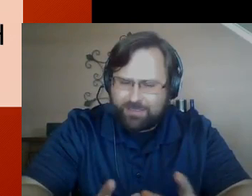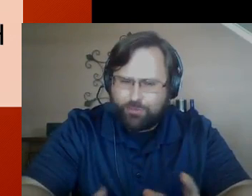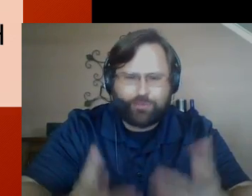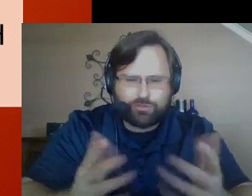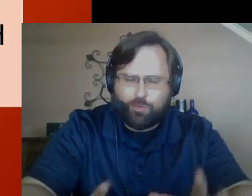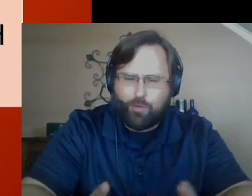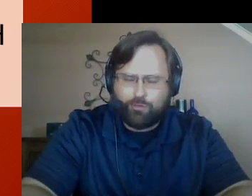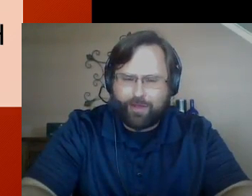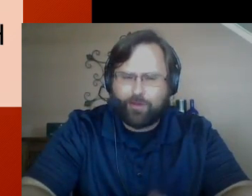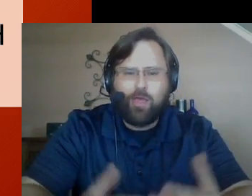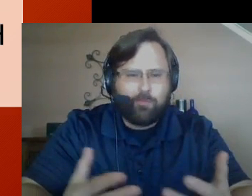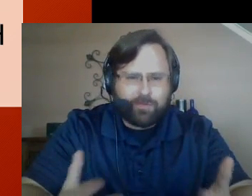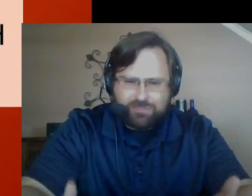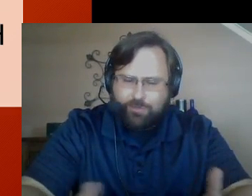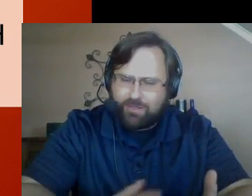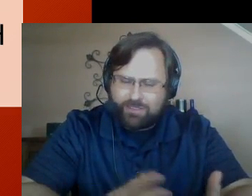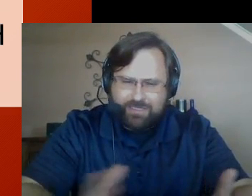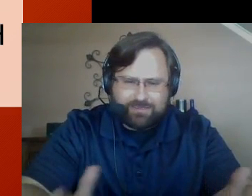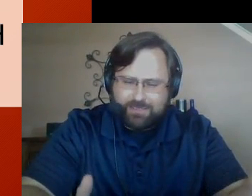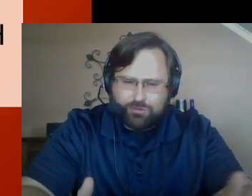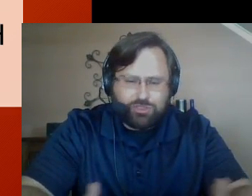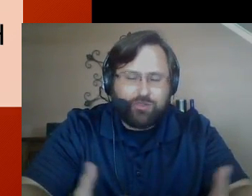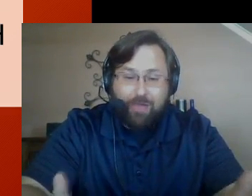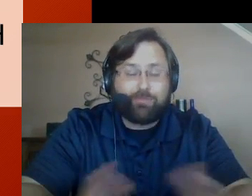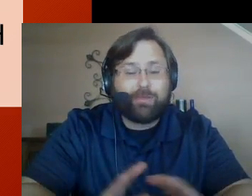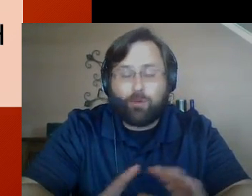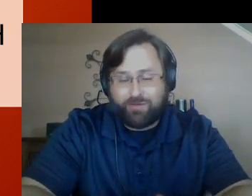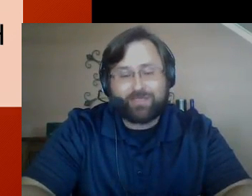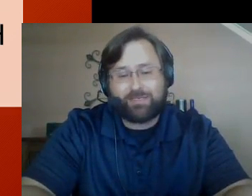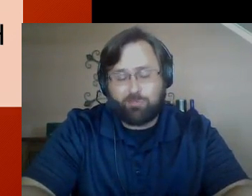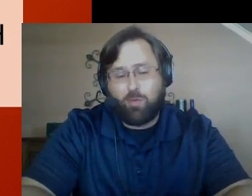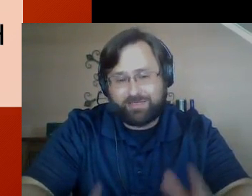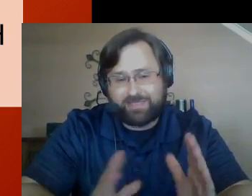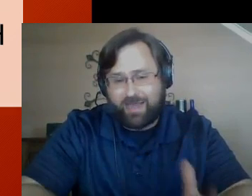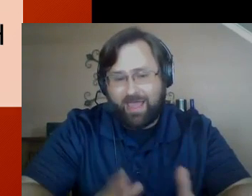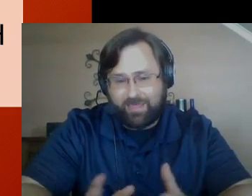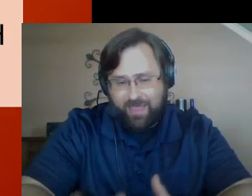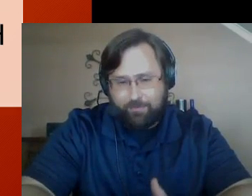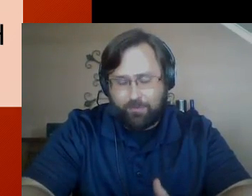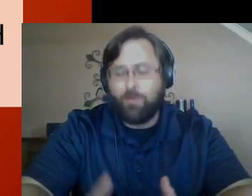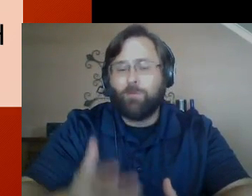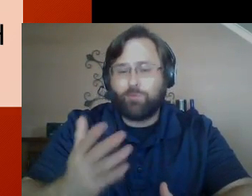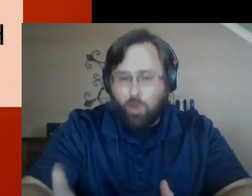included there's no modal there but assuming that the tense is understood that would be a perfectly acceptable way to sign i ate the apple you would only